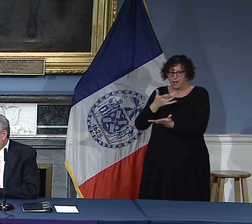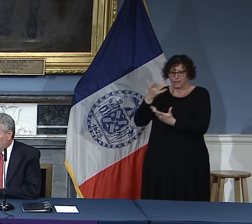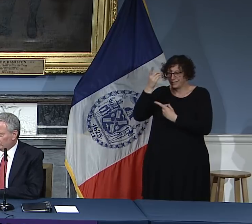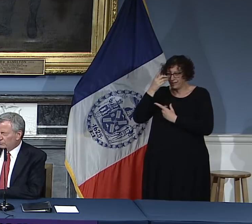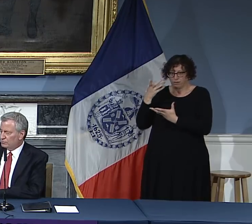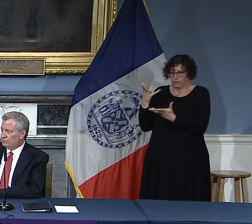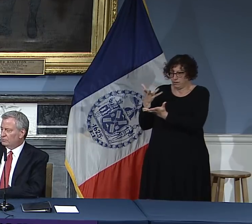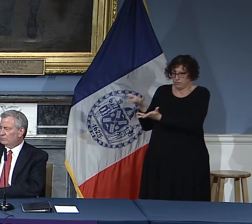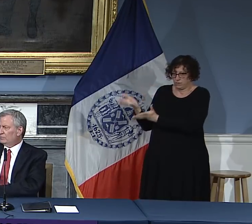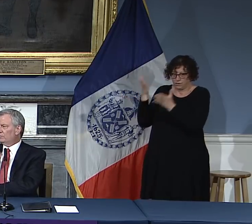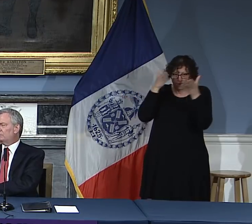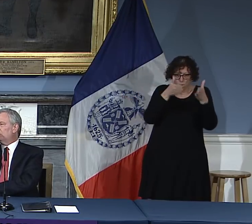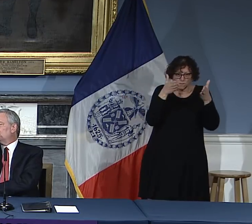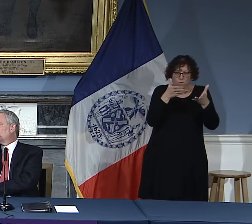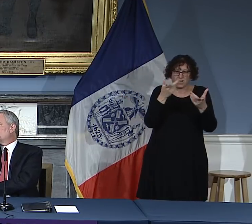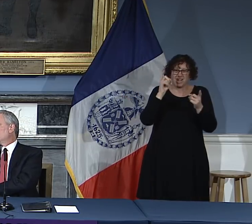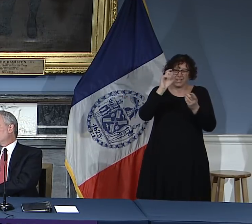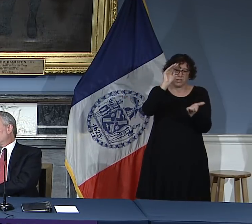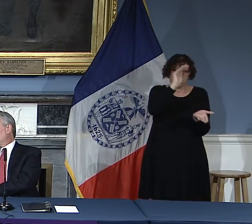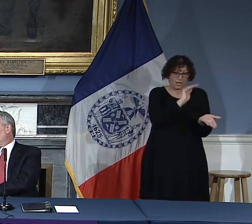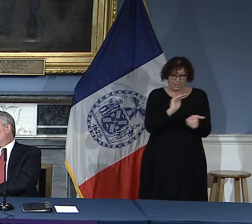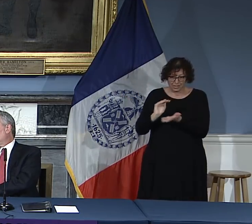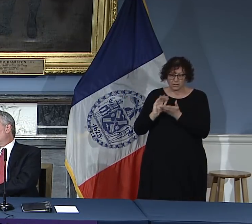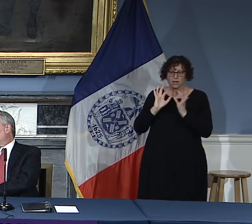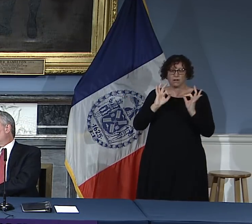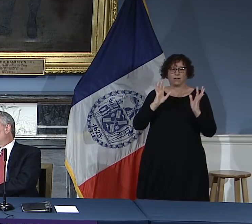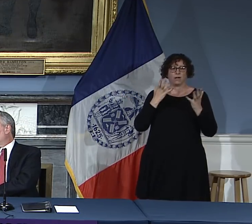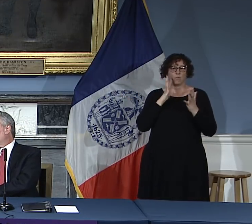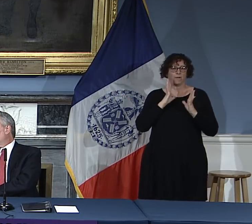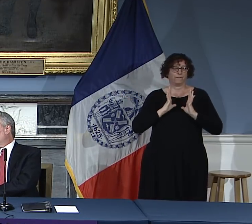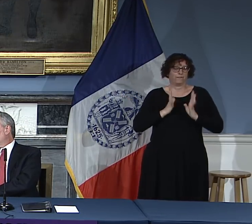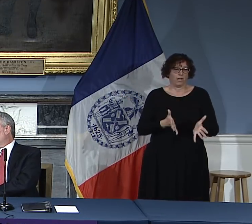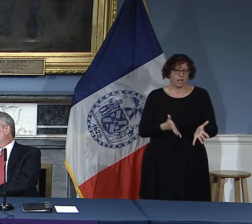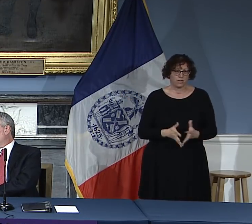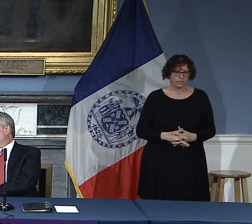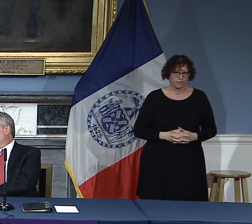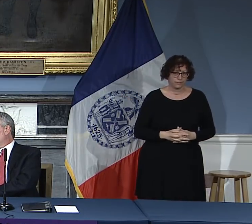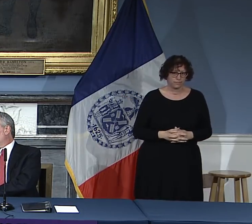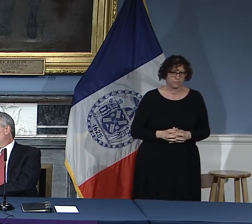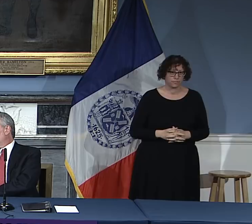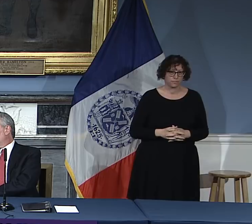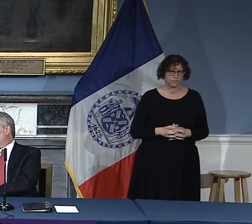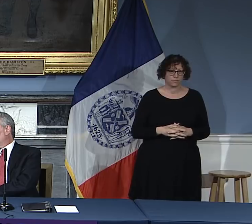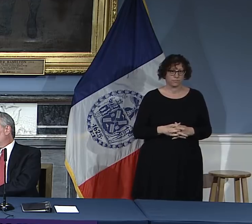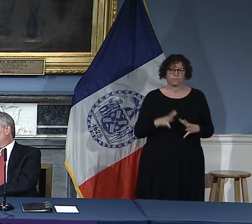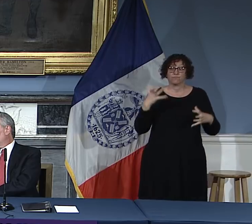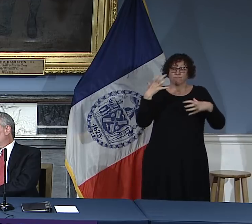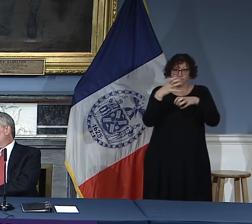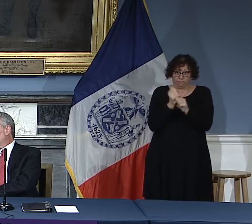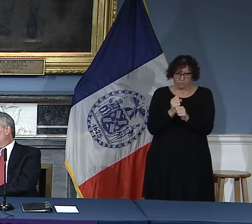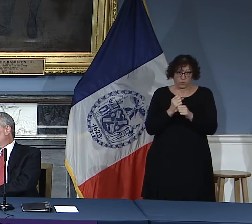YRKOES RTO TAKE THIS OPPTUORNIYT TO ONLY GET TESTED IF THEY'RE NOT GETTING BETTER, TO LOOK